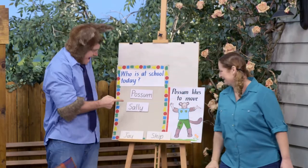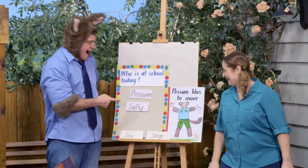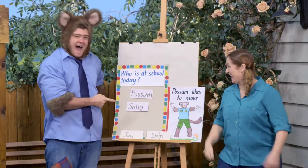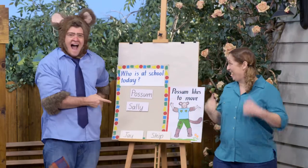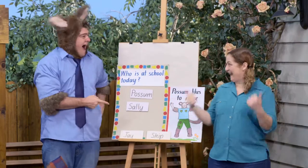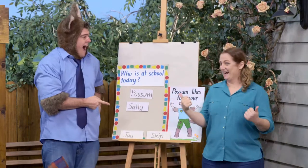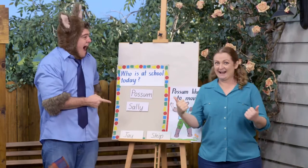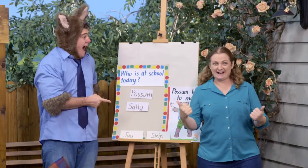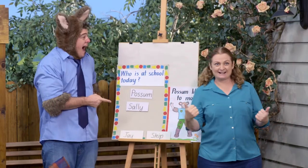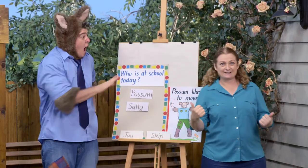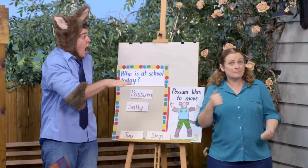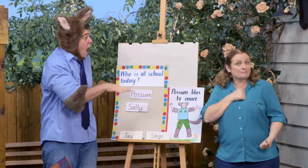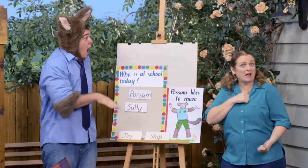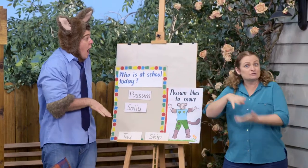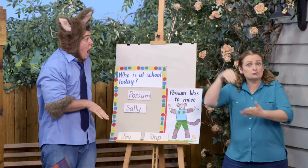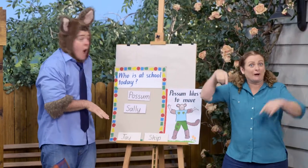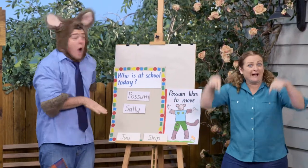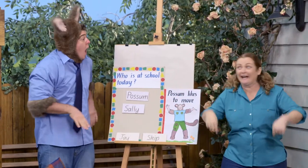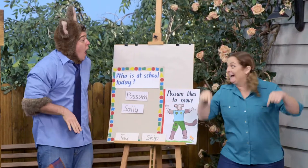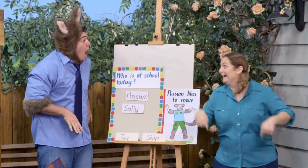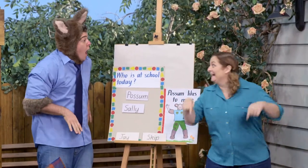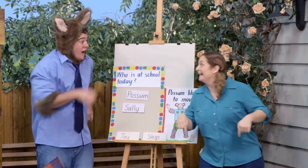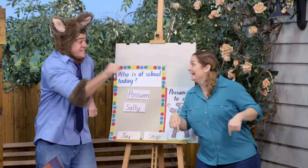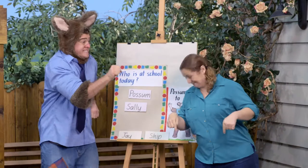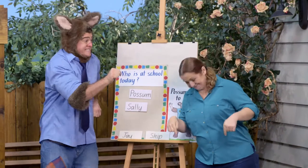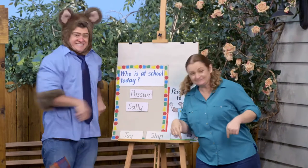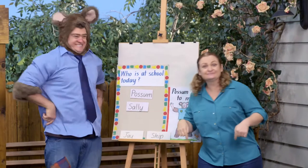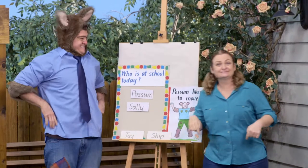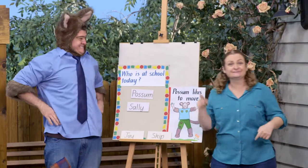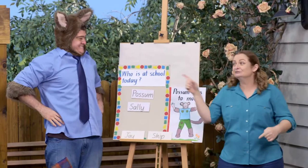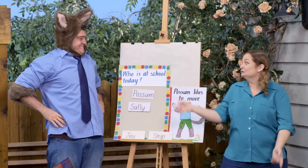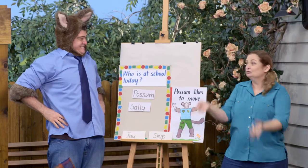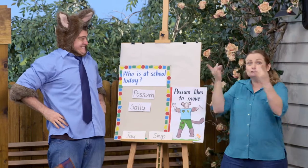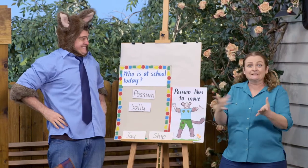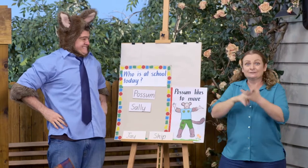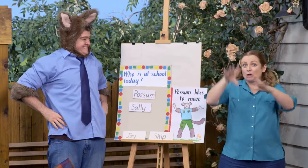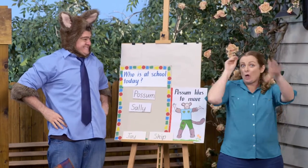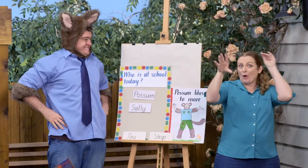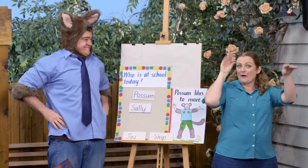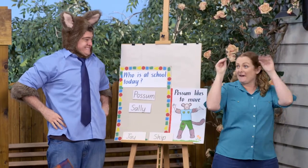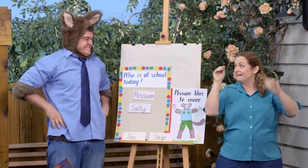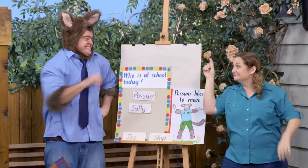Great. Good. Now, is my student here? Yes. Are you ready to learn?